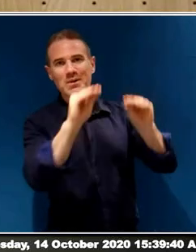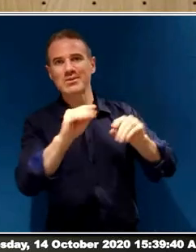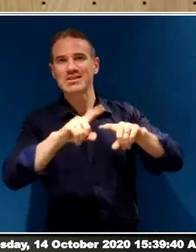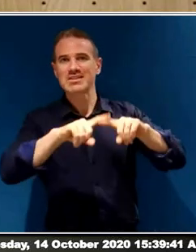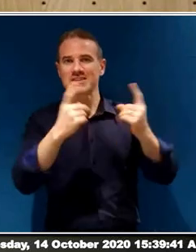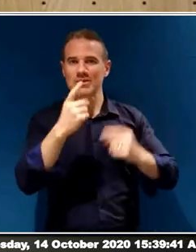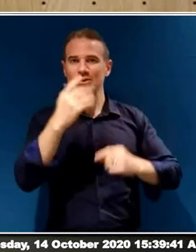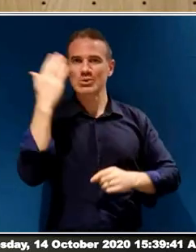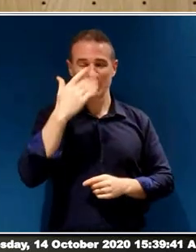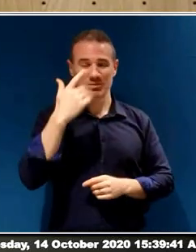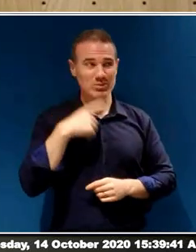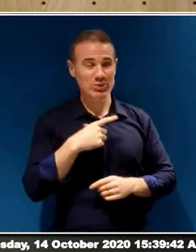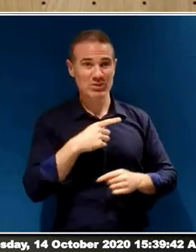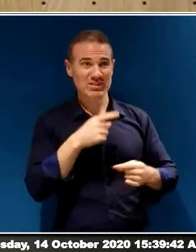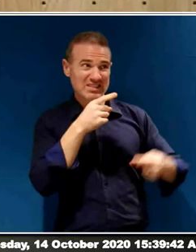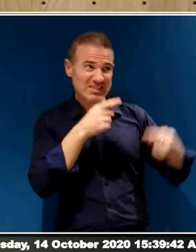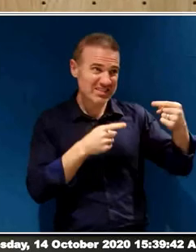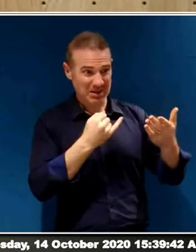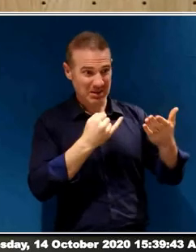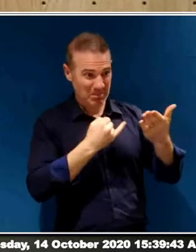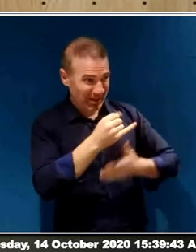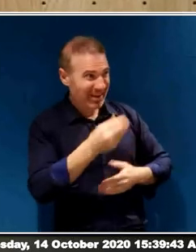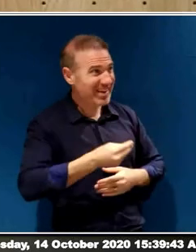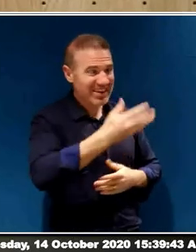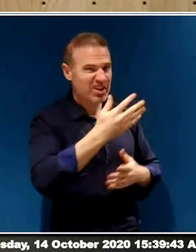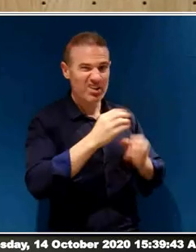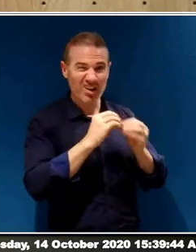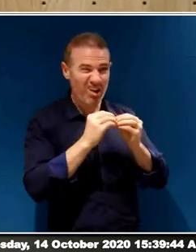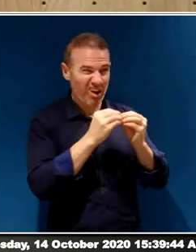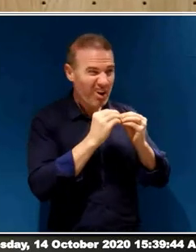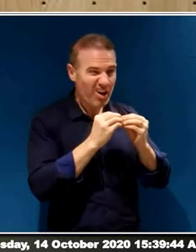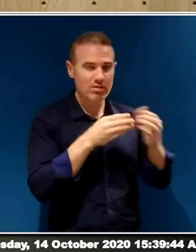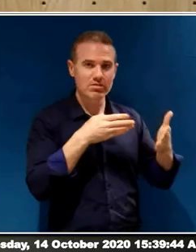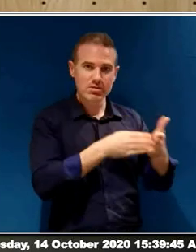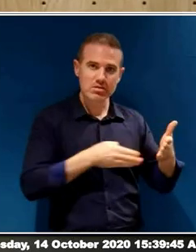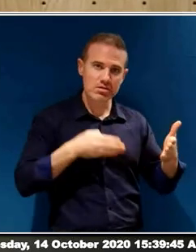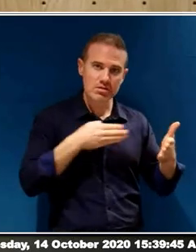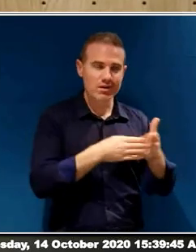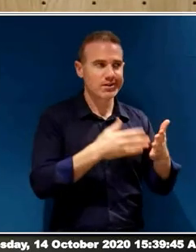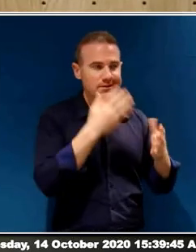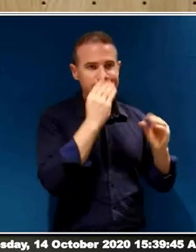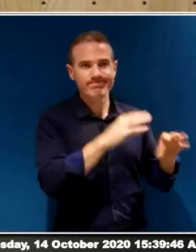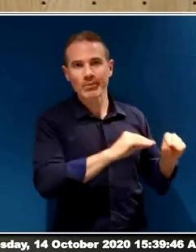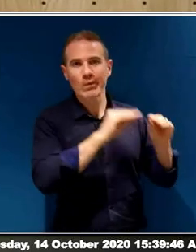And I have also had many families contact me to say that they are fearful